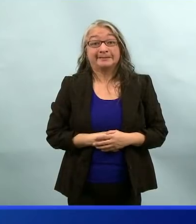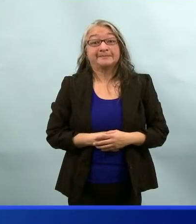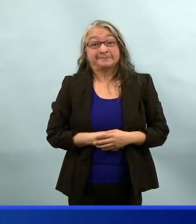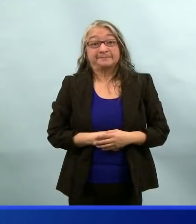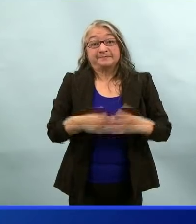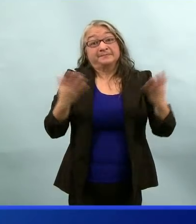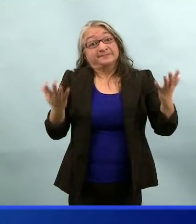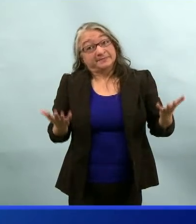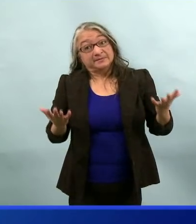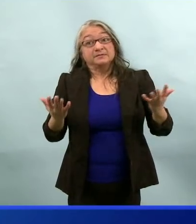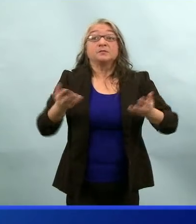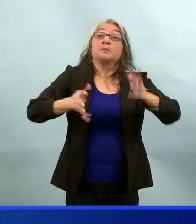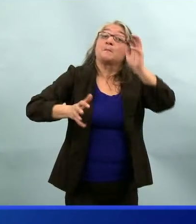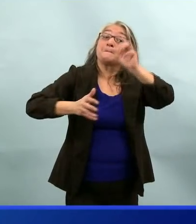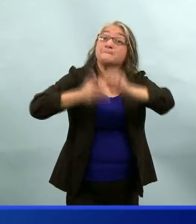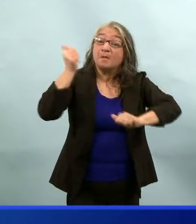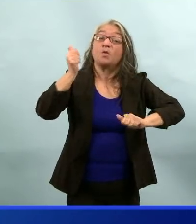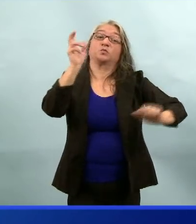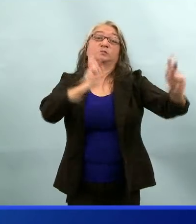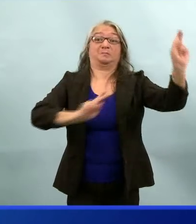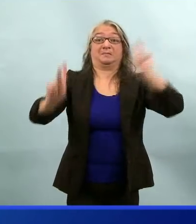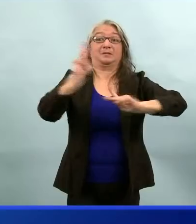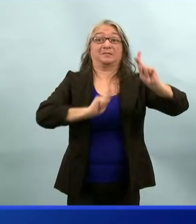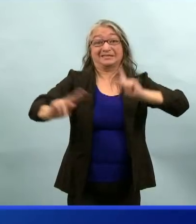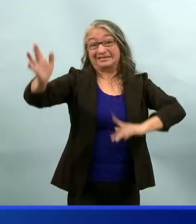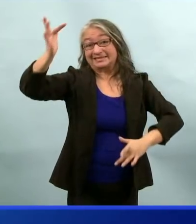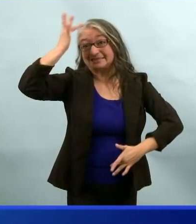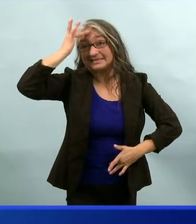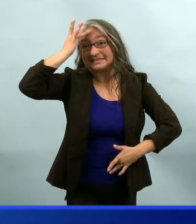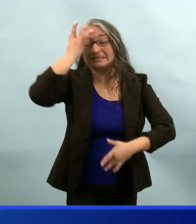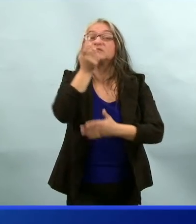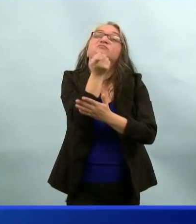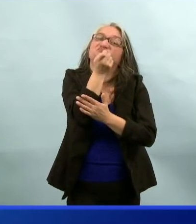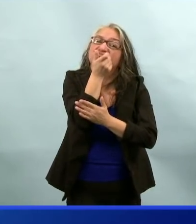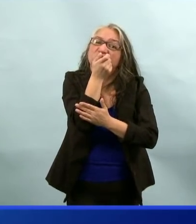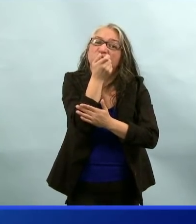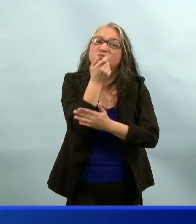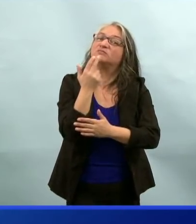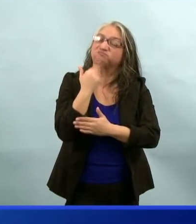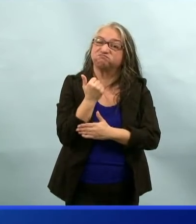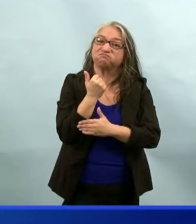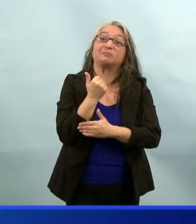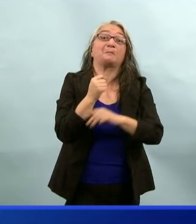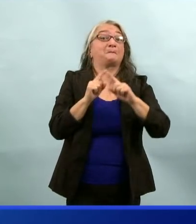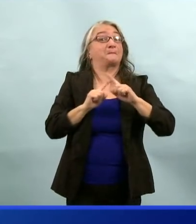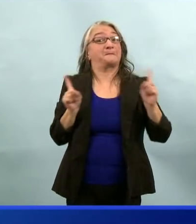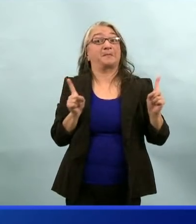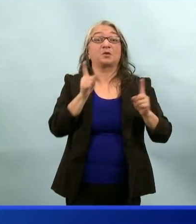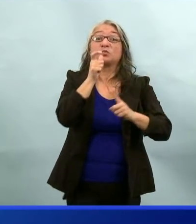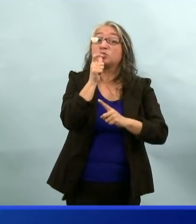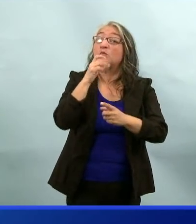for our most vulnerable are sick our elderly and are frail for whom this virus can have a